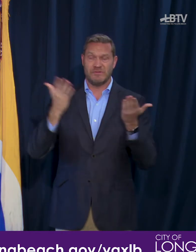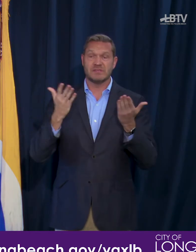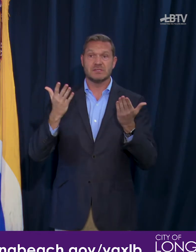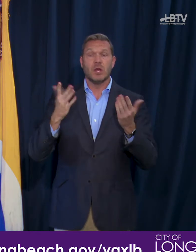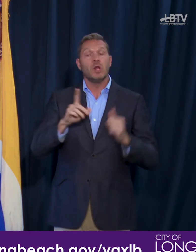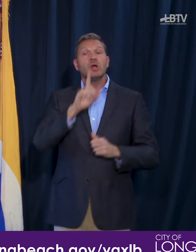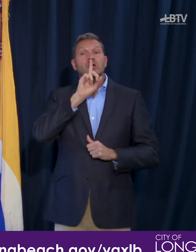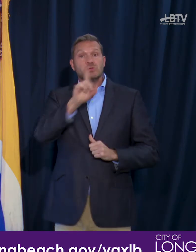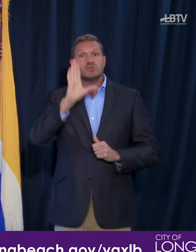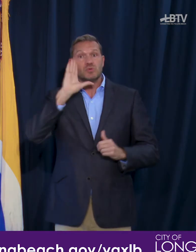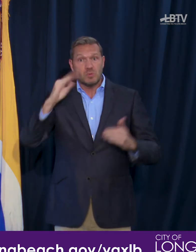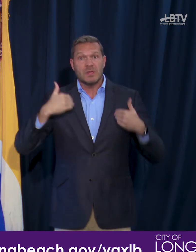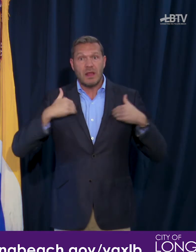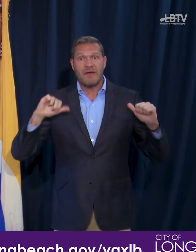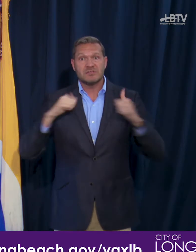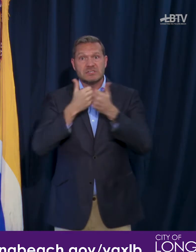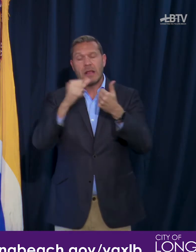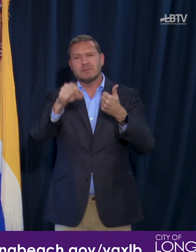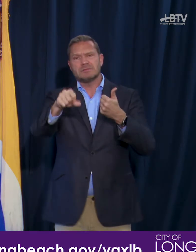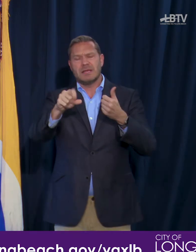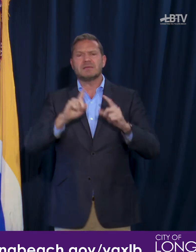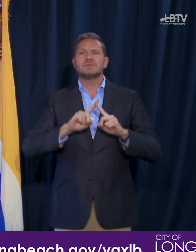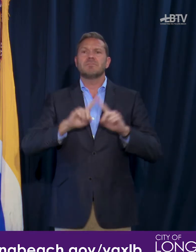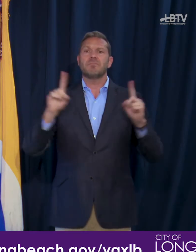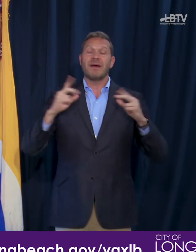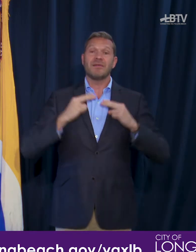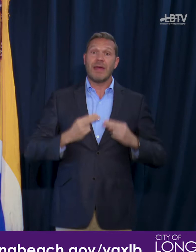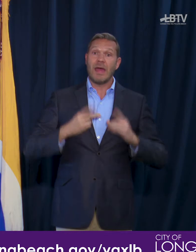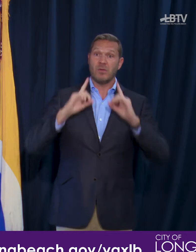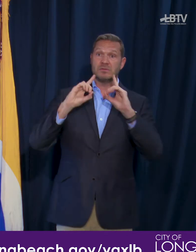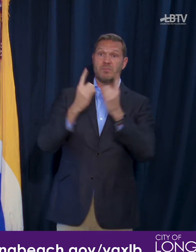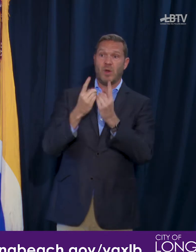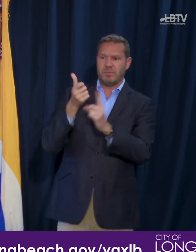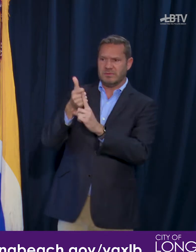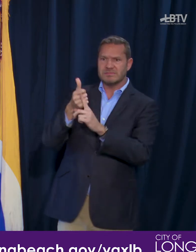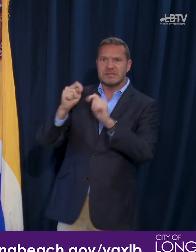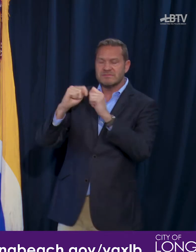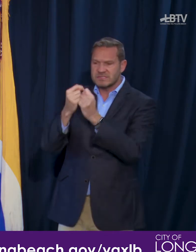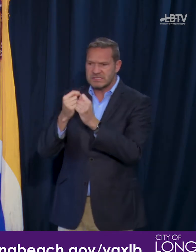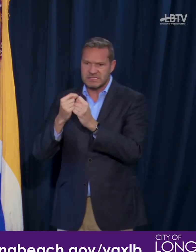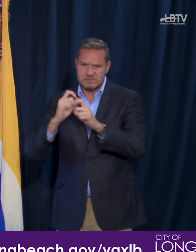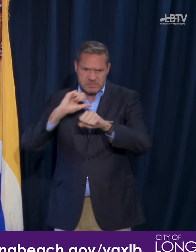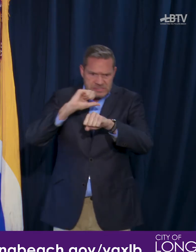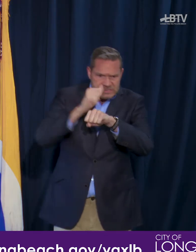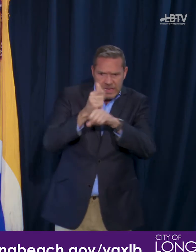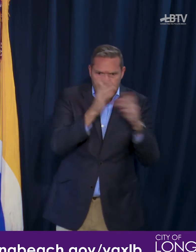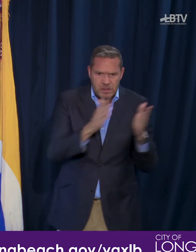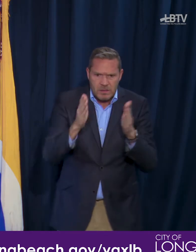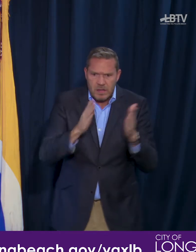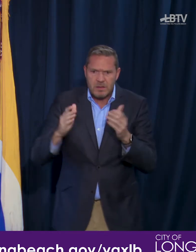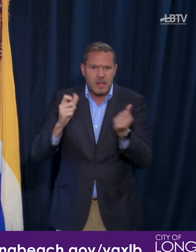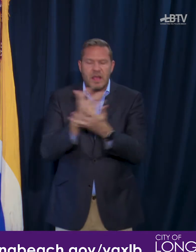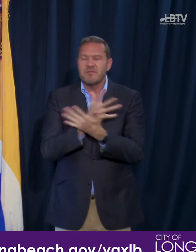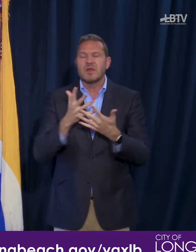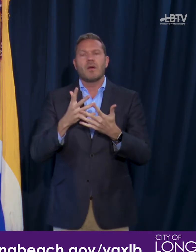up because we do but our Health department team have done a just phenomenal job of setting up this system so we're very very grateful.